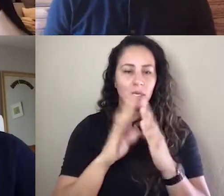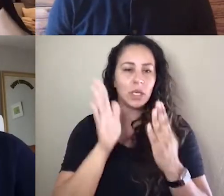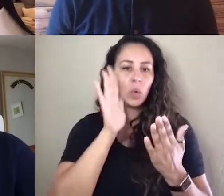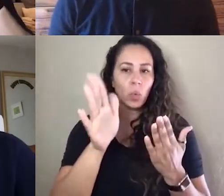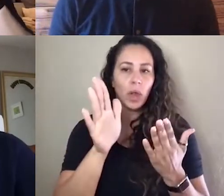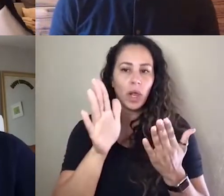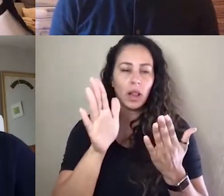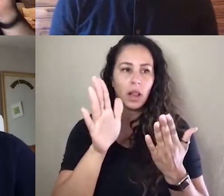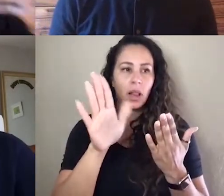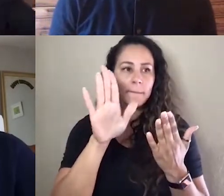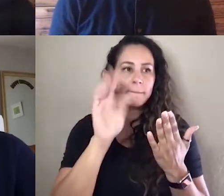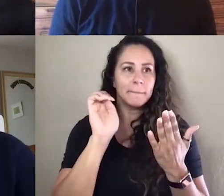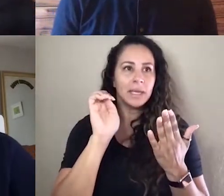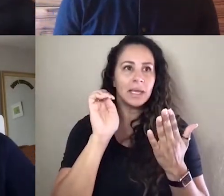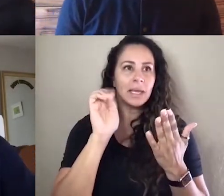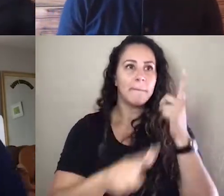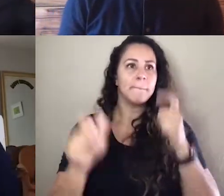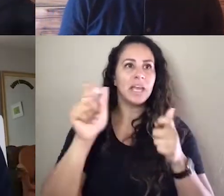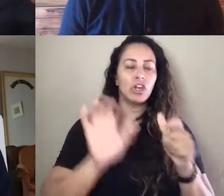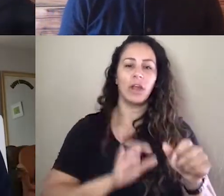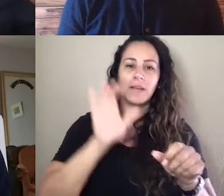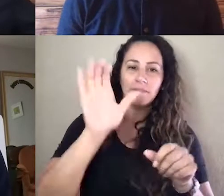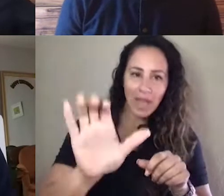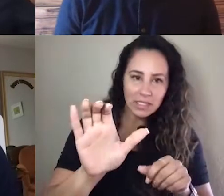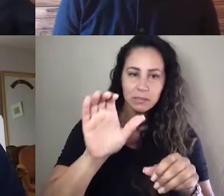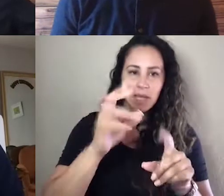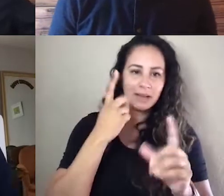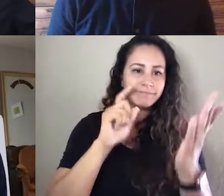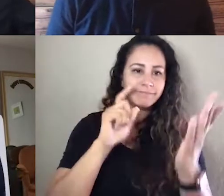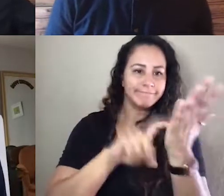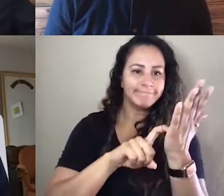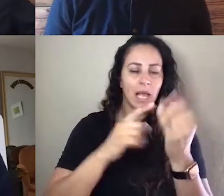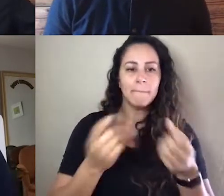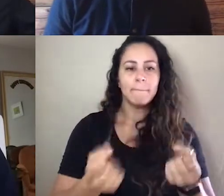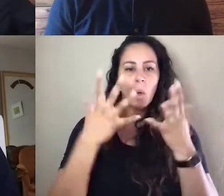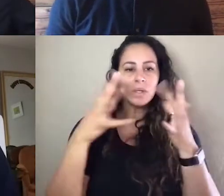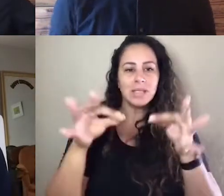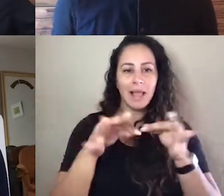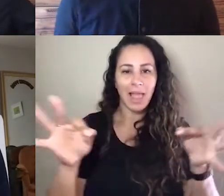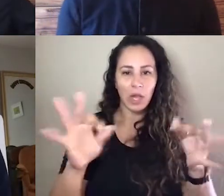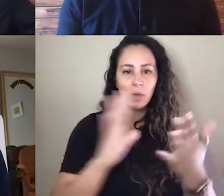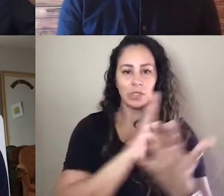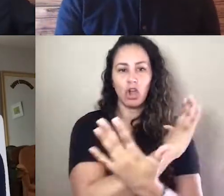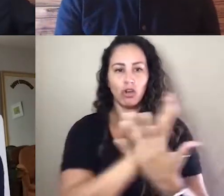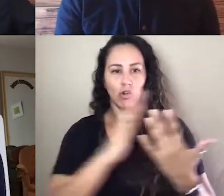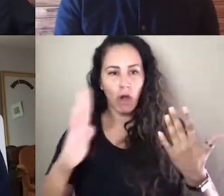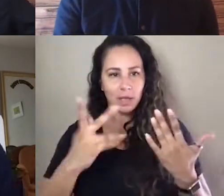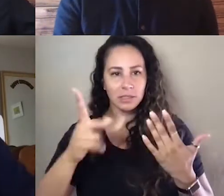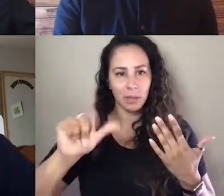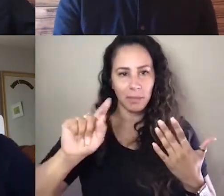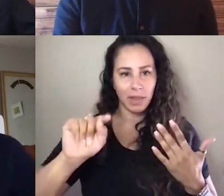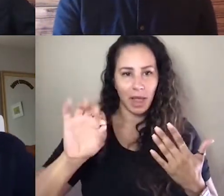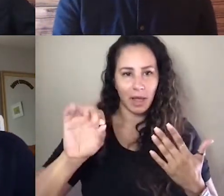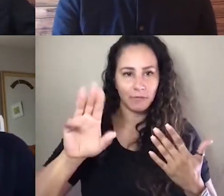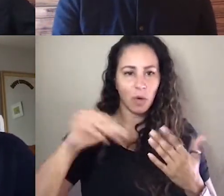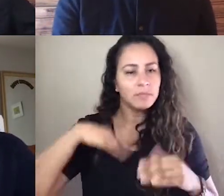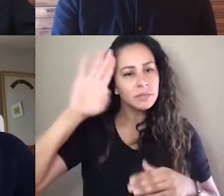INVESTMENT IN MULTILANGUAGE ACROSS THE PLATFORM. SO I KNOW SOMEBODY ASKED THE SEARCH RESULT PAGES IS